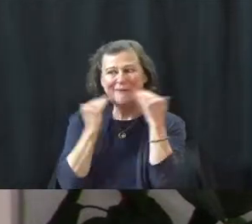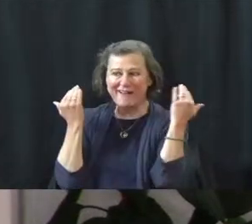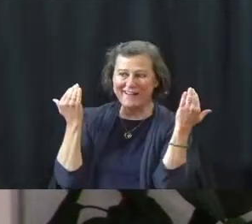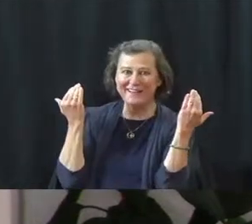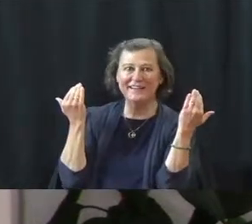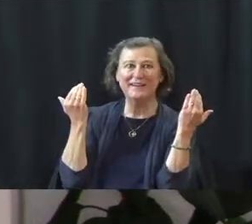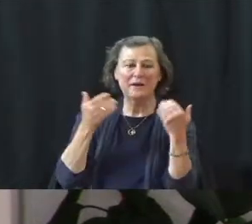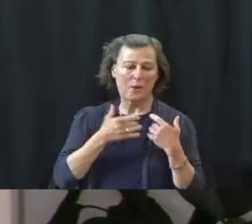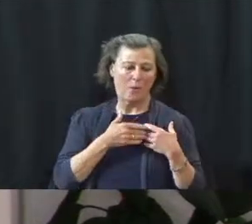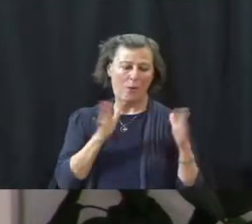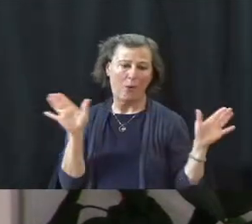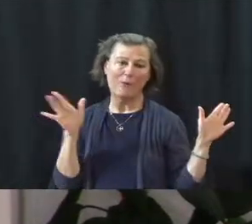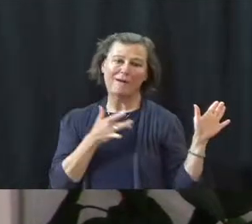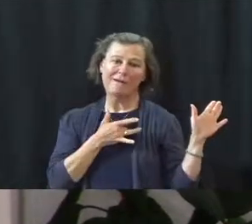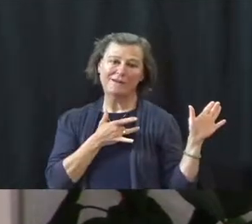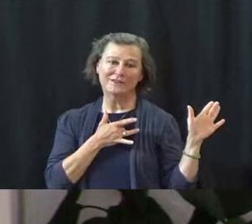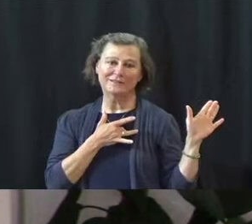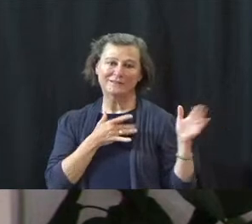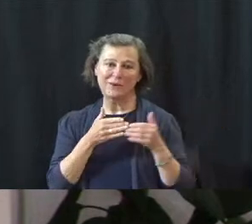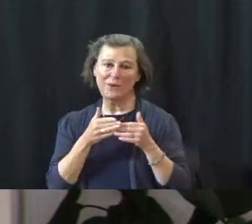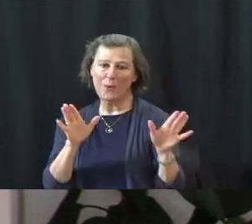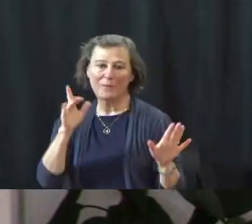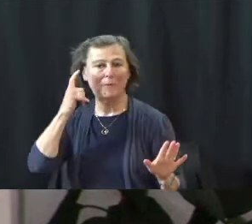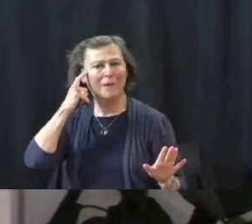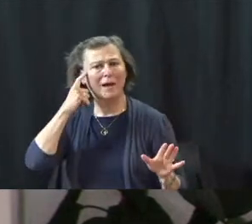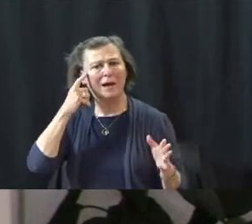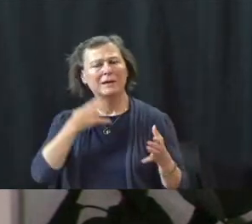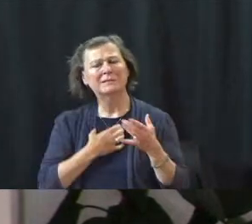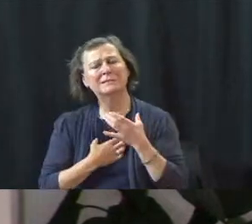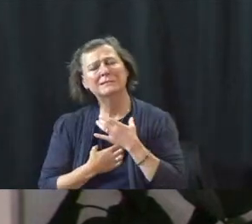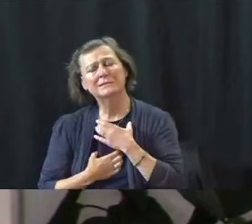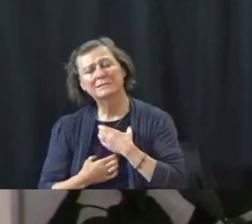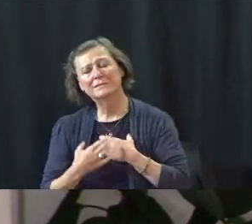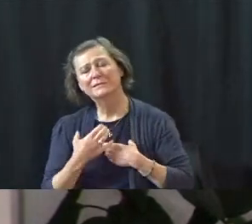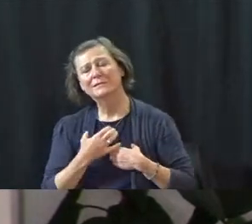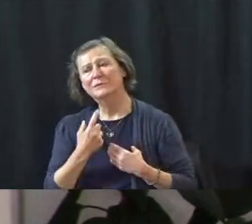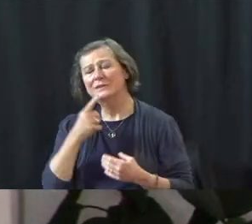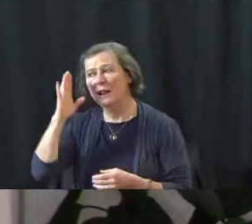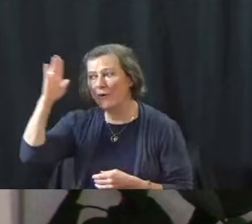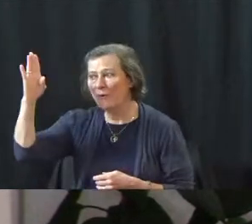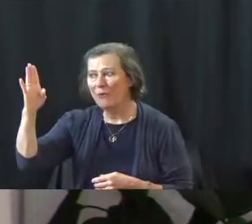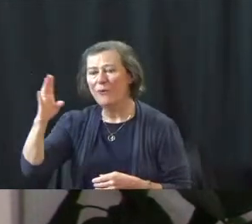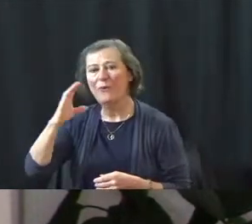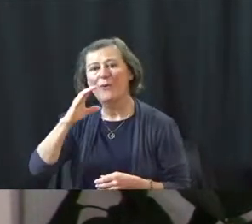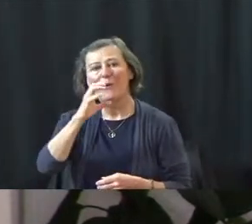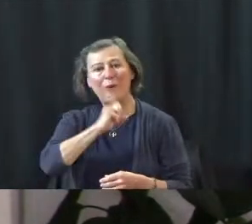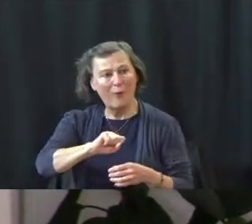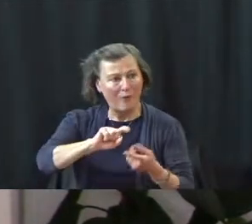hearts and minds, because we yearn to say ‘hello’ to old friends, and welcome new